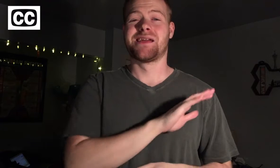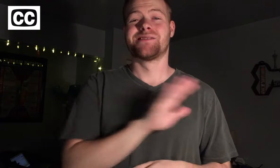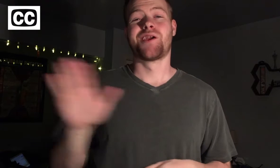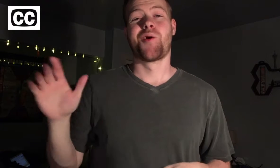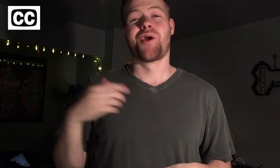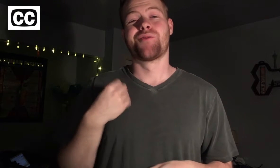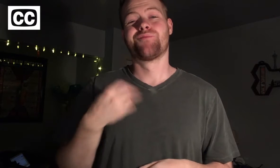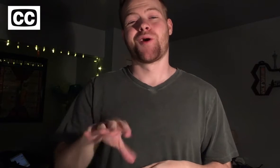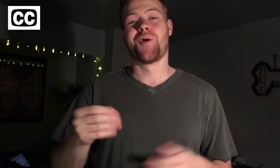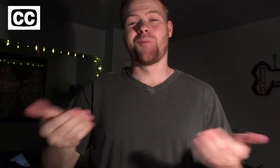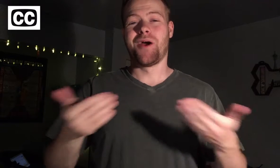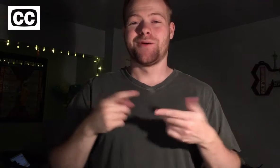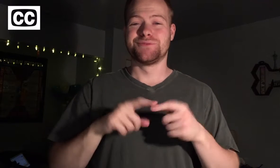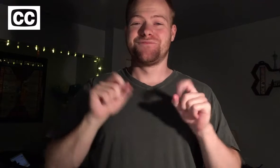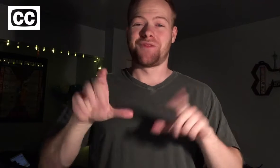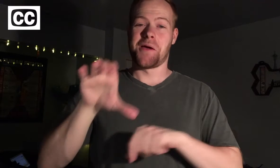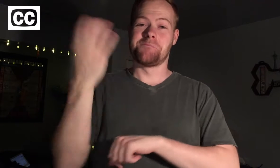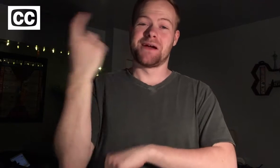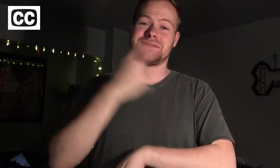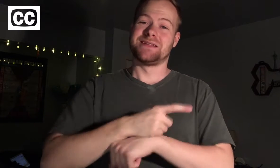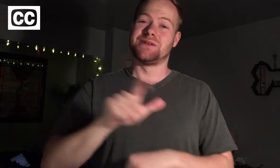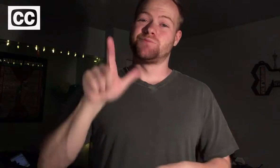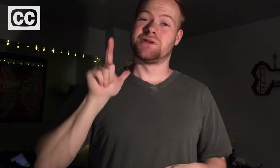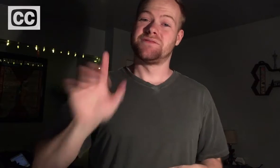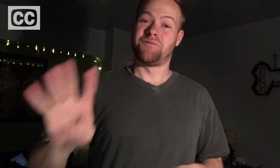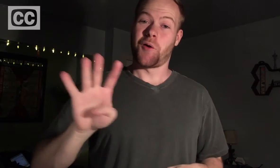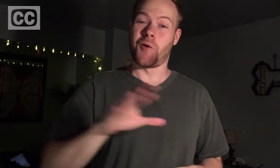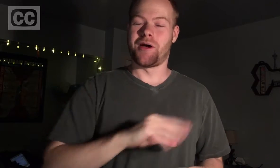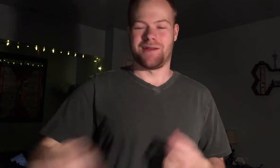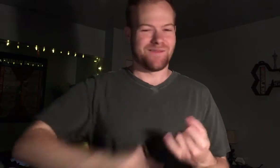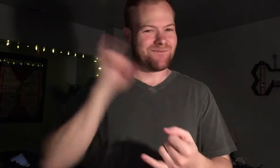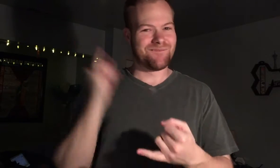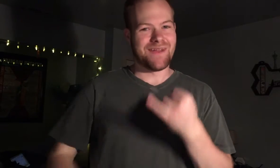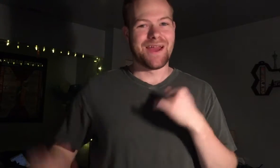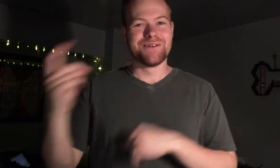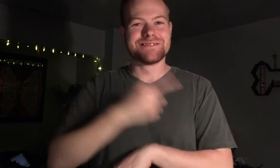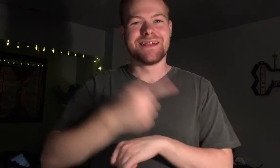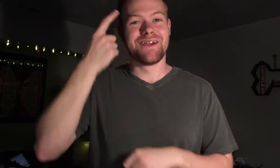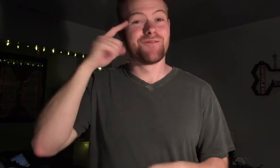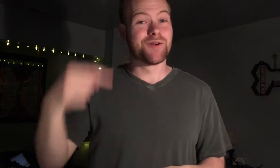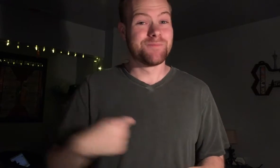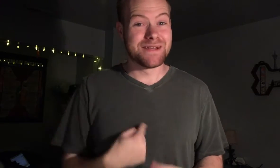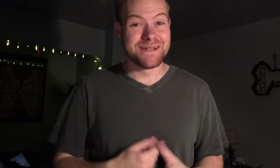Hello, I'm Rogan and welcome to Vlogmas day 24. And the final day for me.